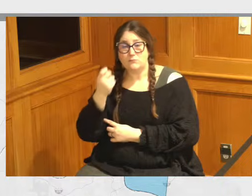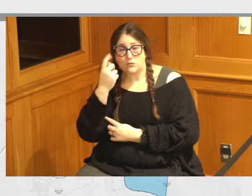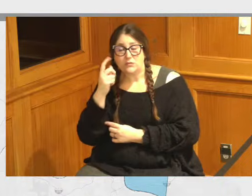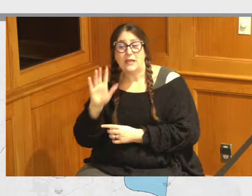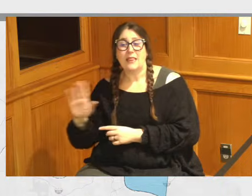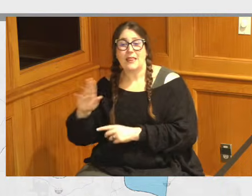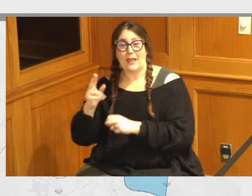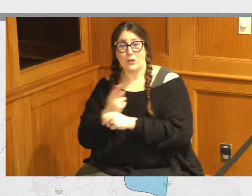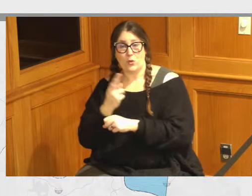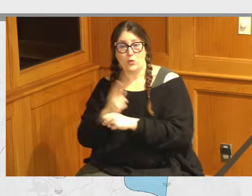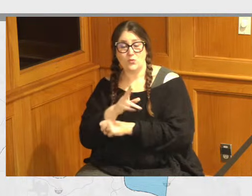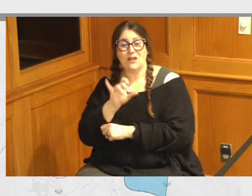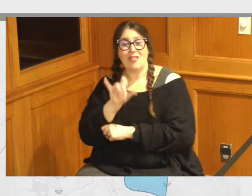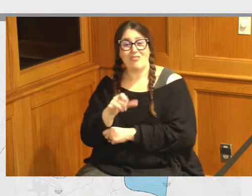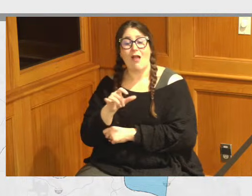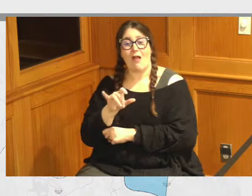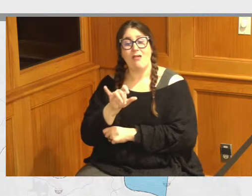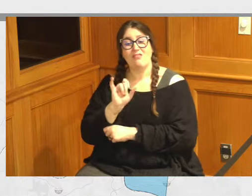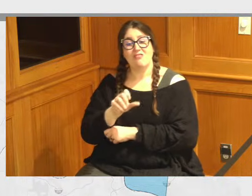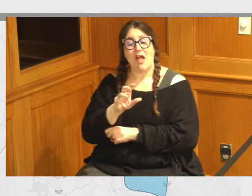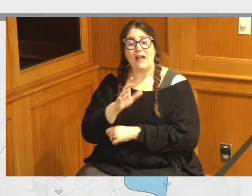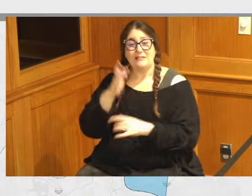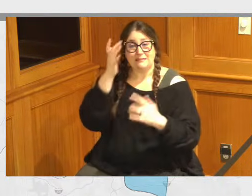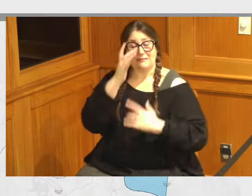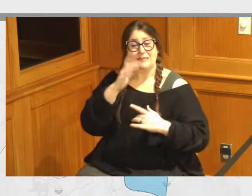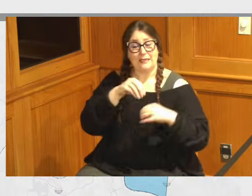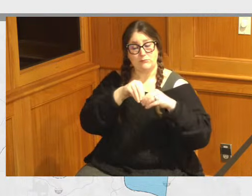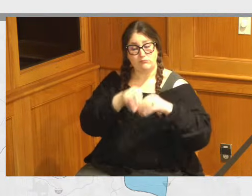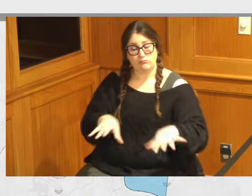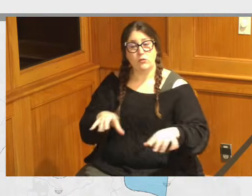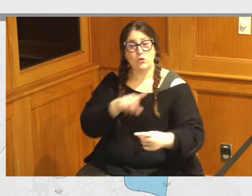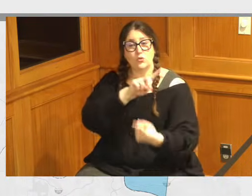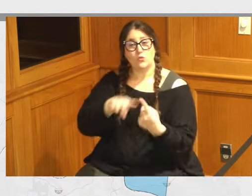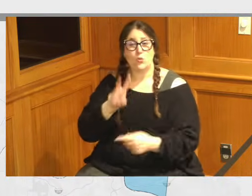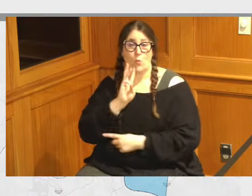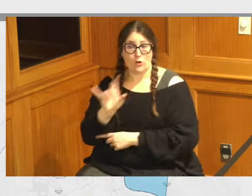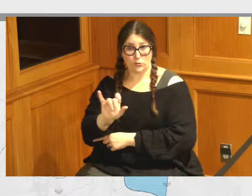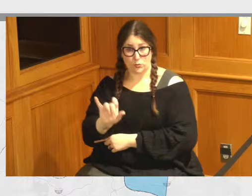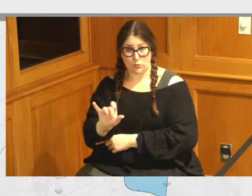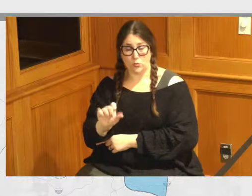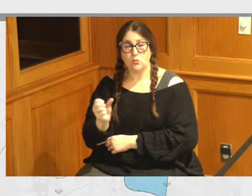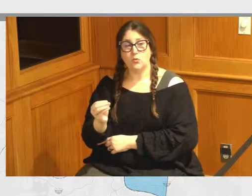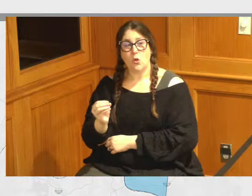making it into the wastewater stream. And there's a promising u location in Summit County. They are